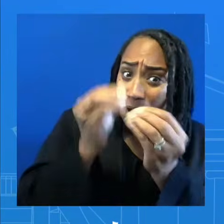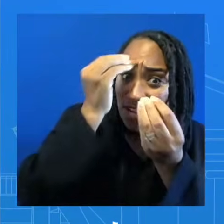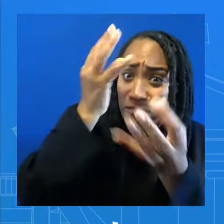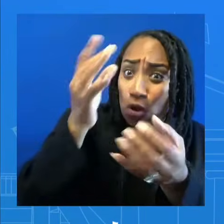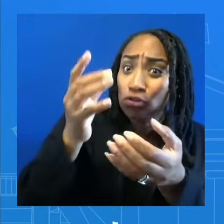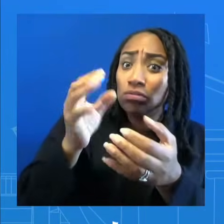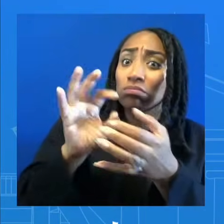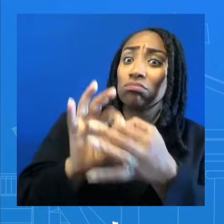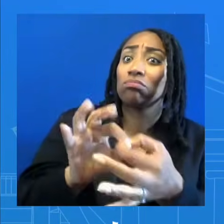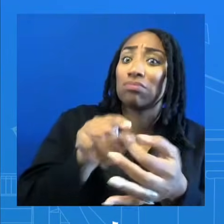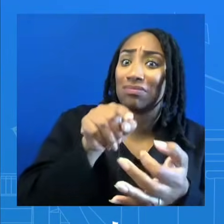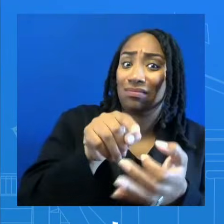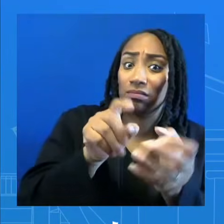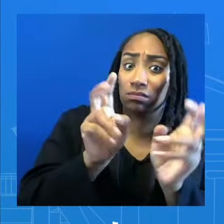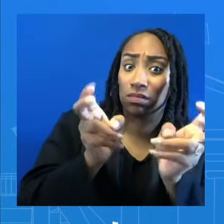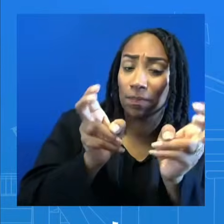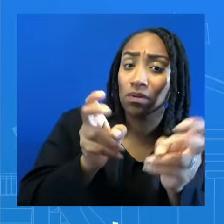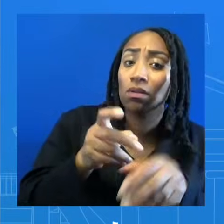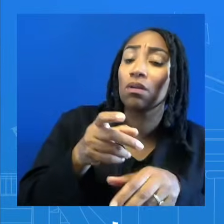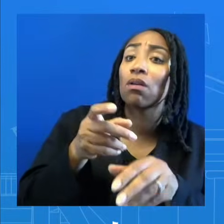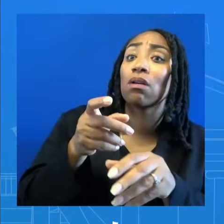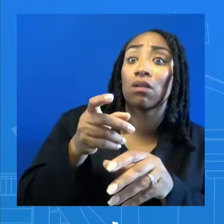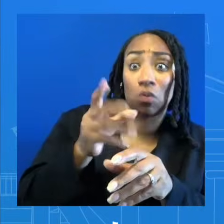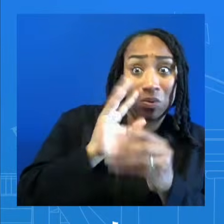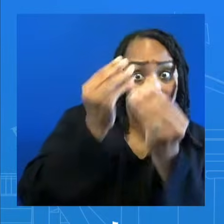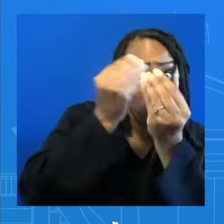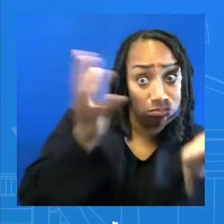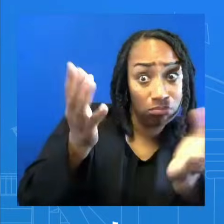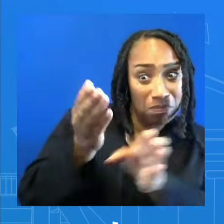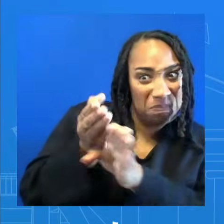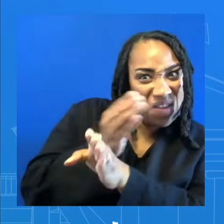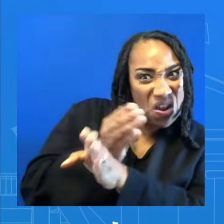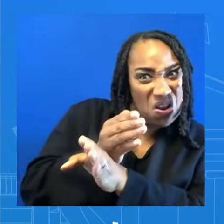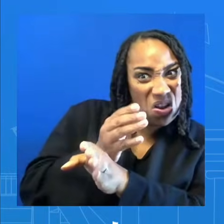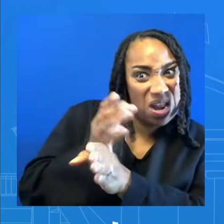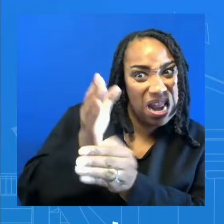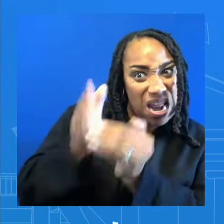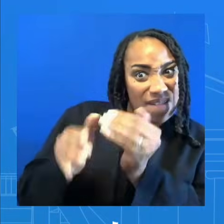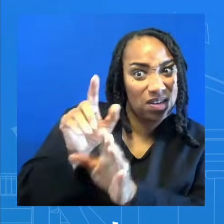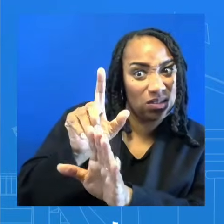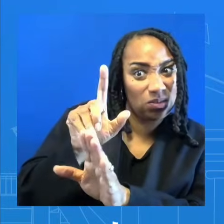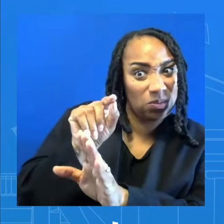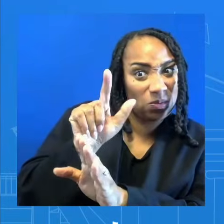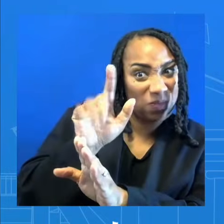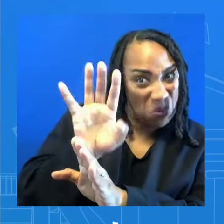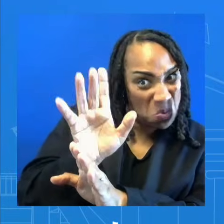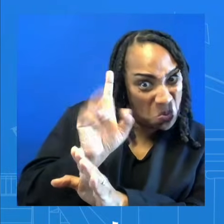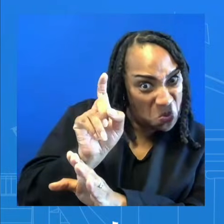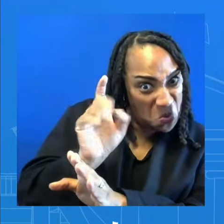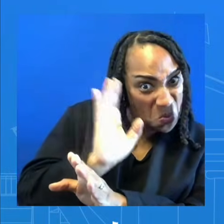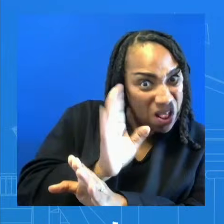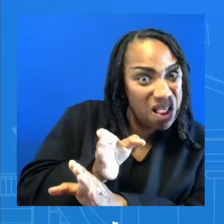This is obviously something that we're very committed to when it comes to protecting communities across this country.